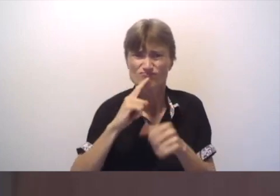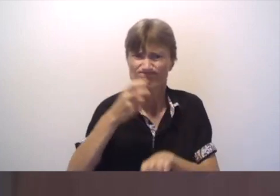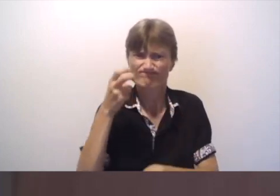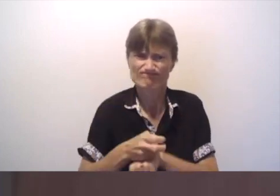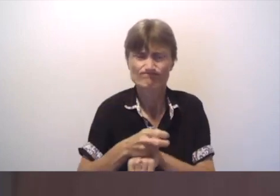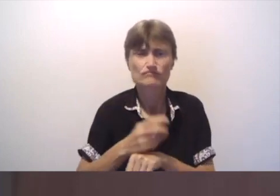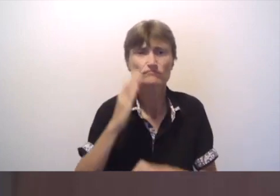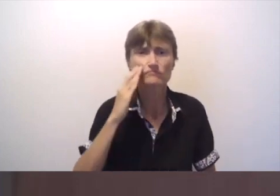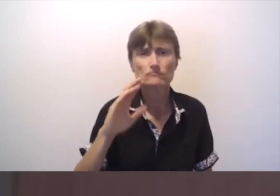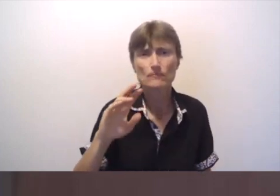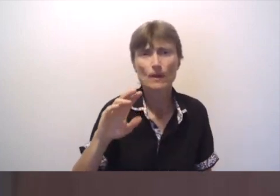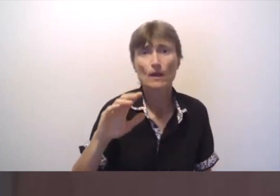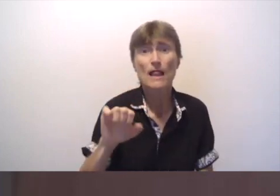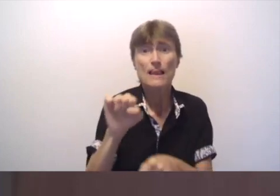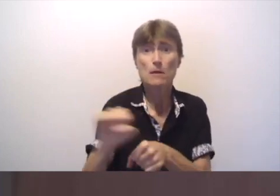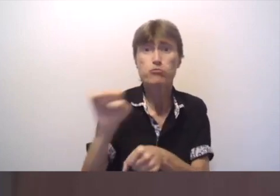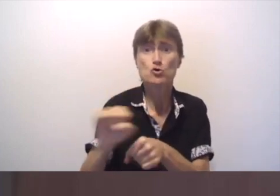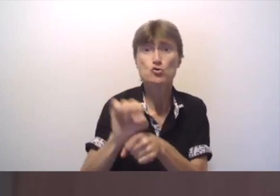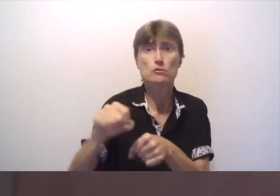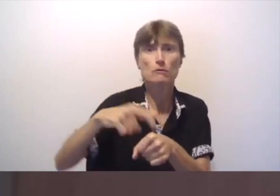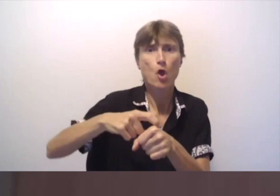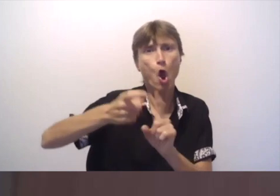racialized labor is and and how long that fight